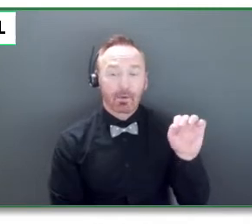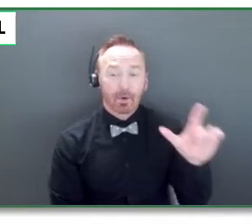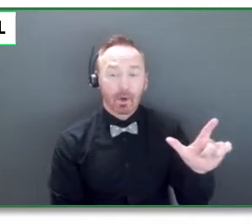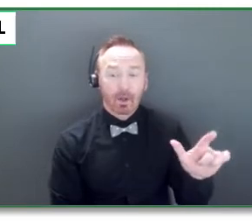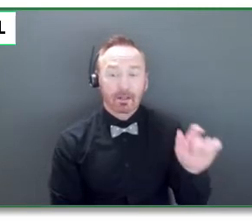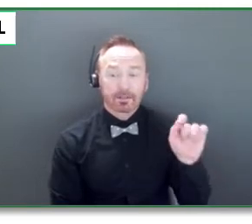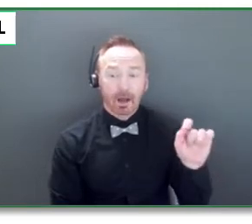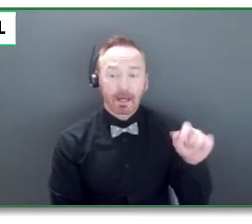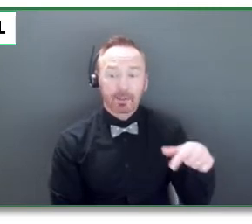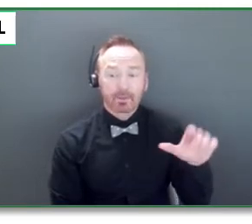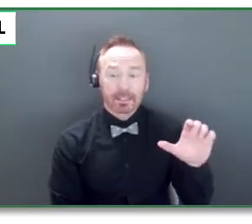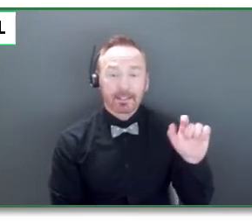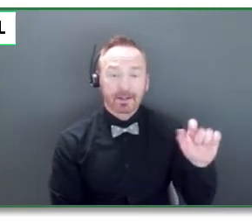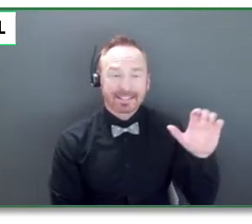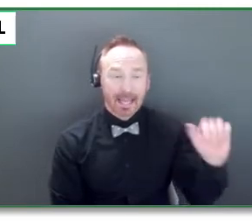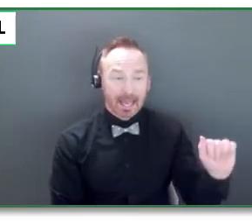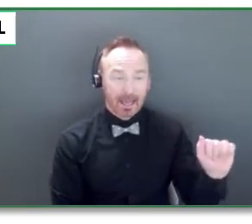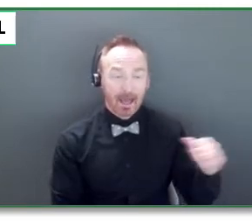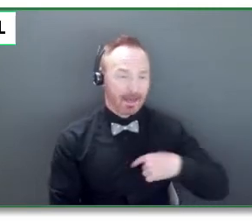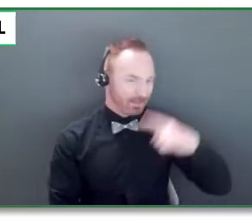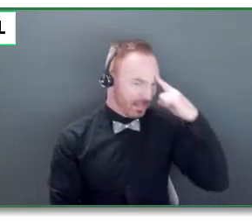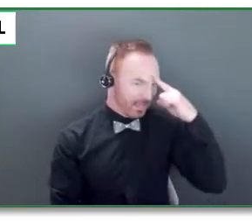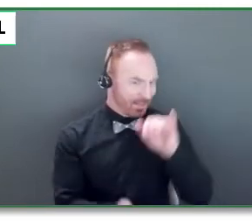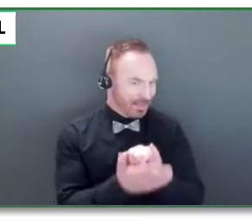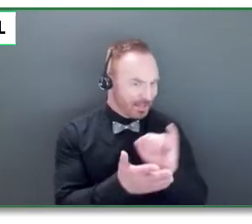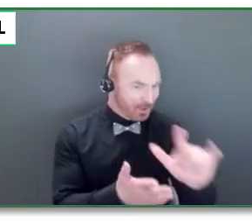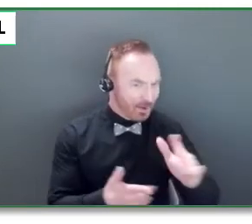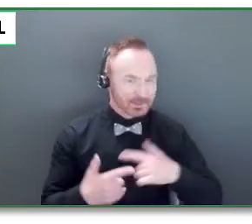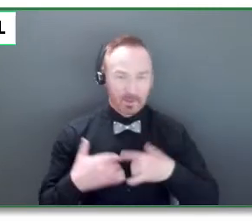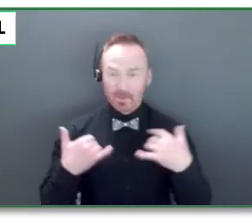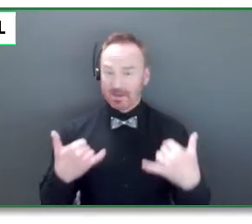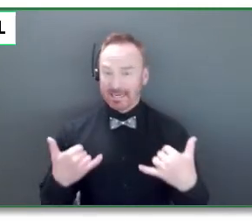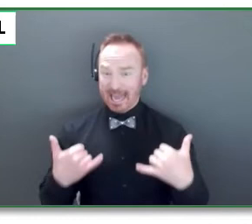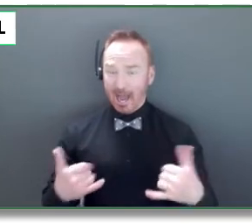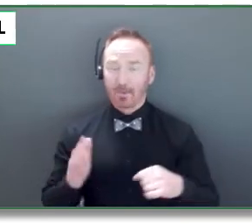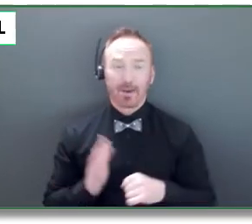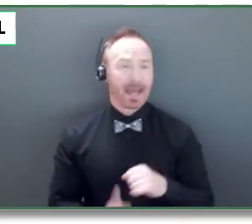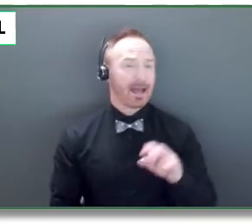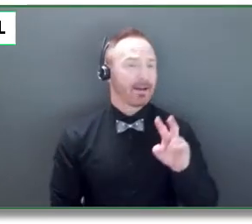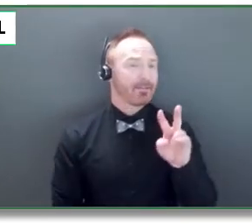and I guess we now have two and a half minutes left for questions.